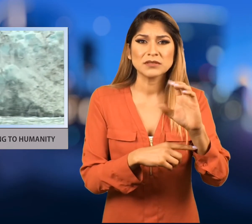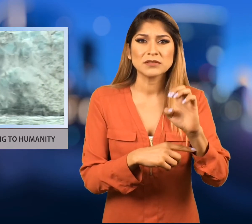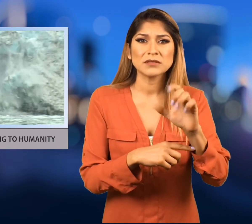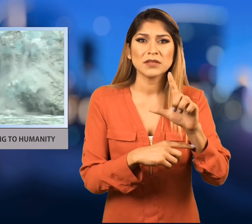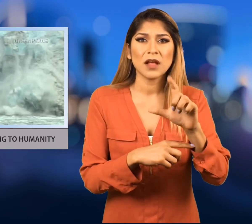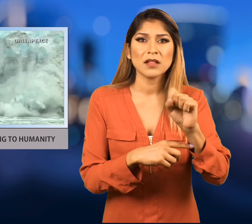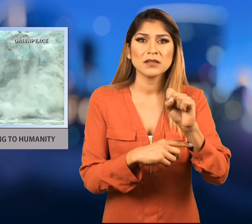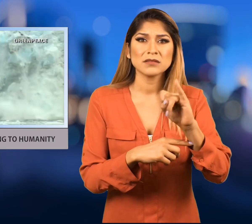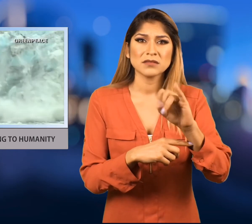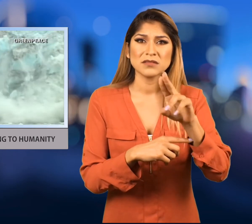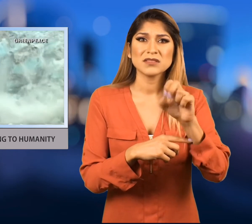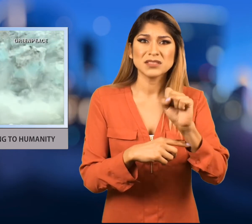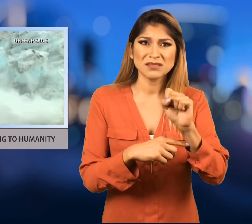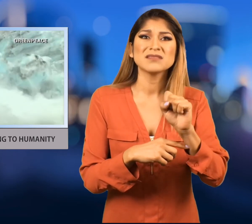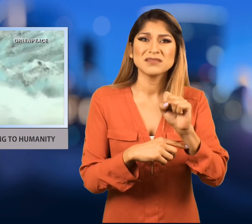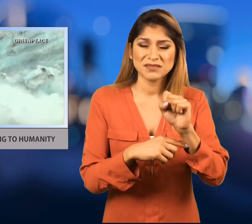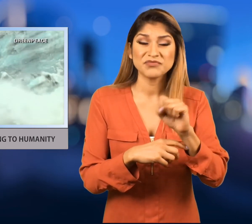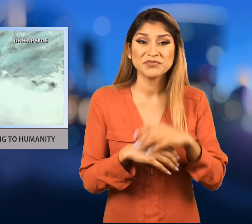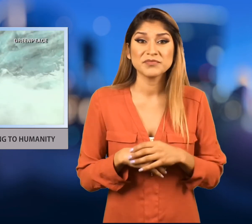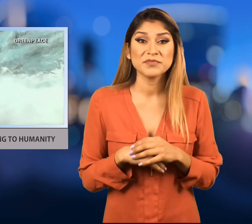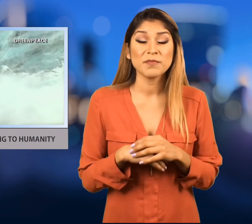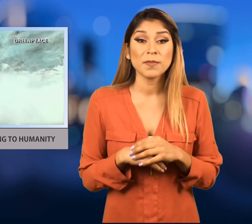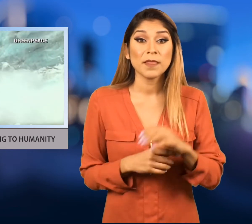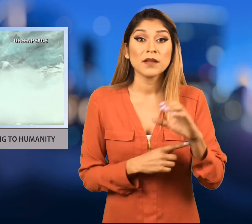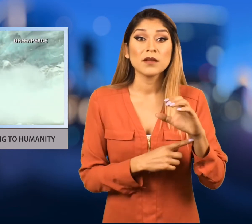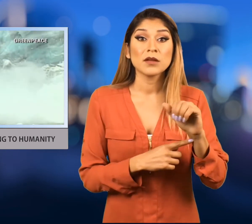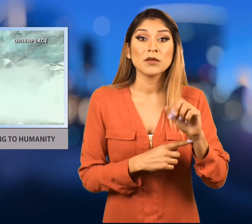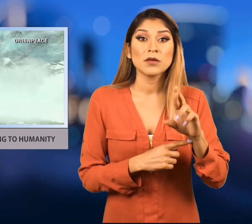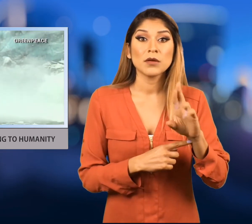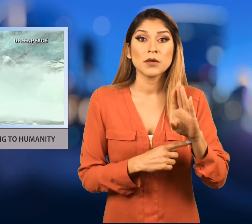half a degree Celsius. And carbon dioxide